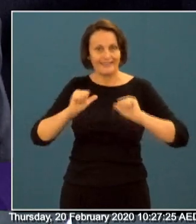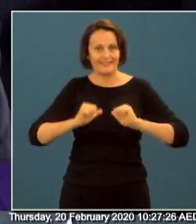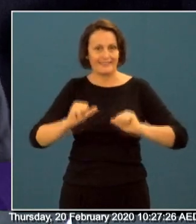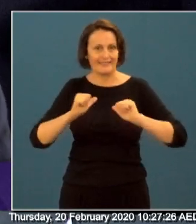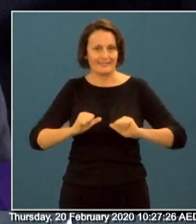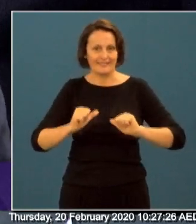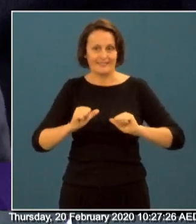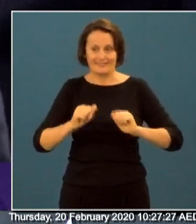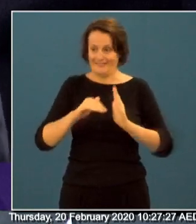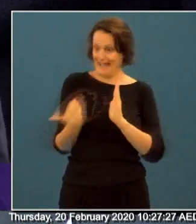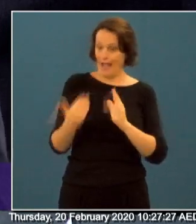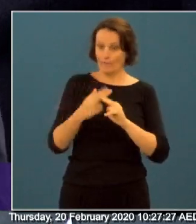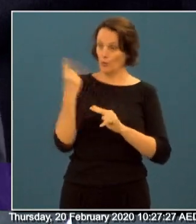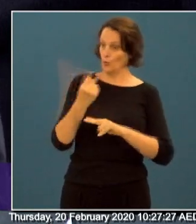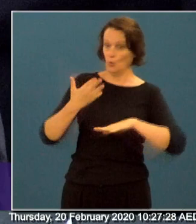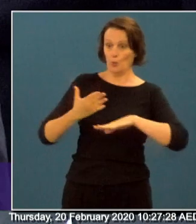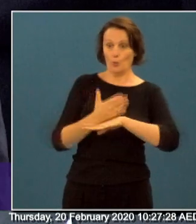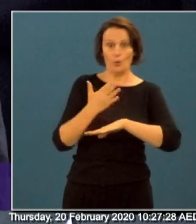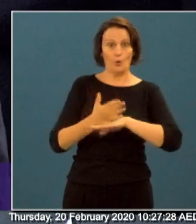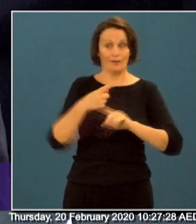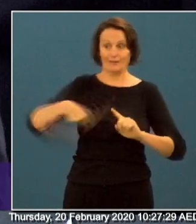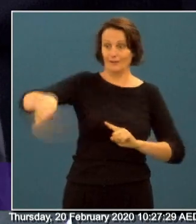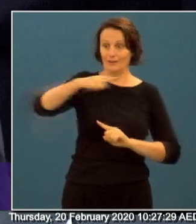to the people who are already out there?